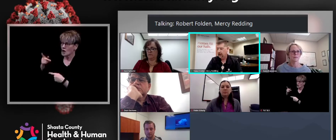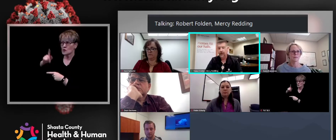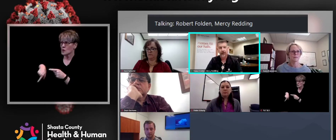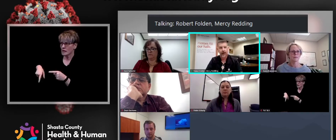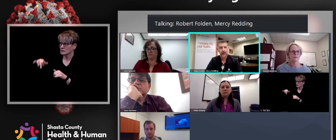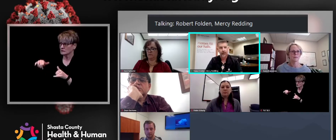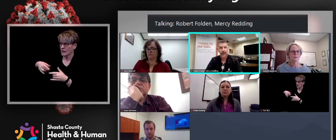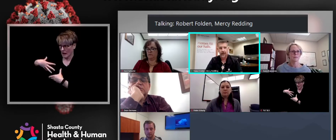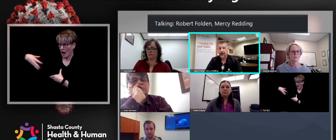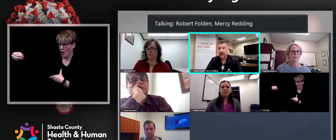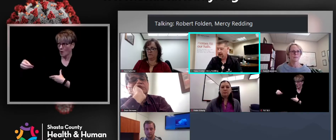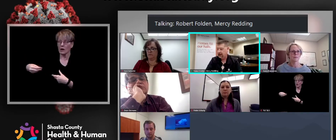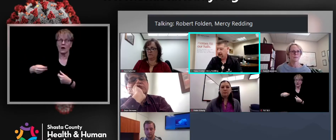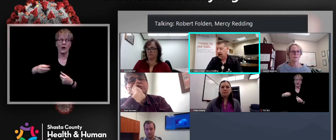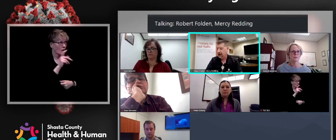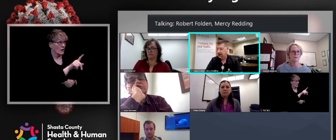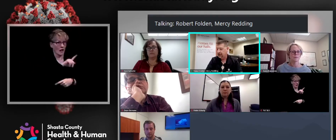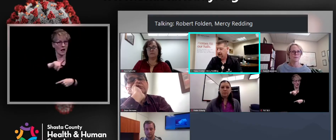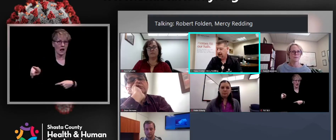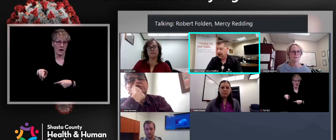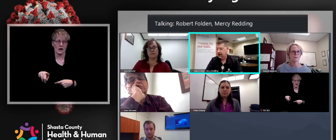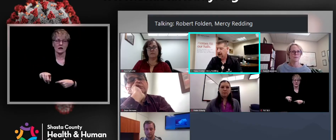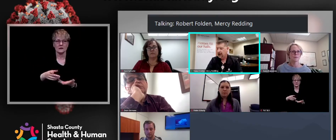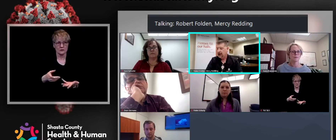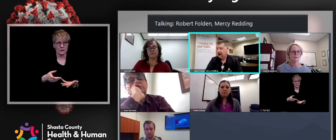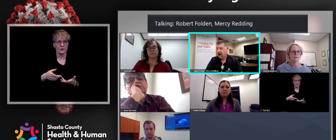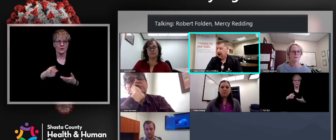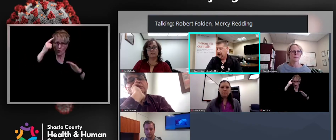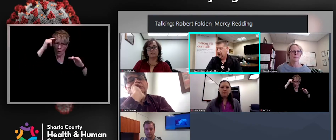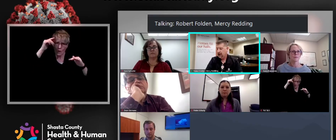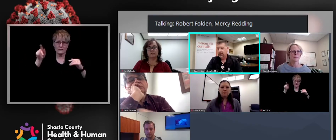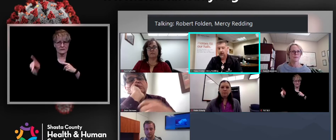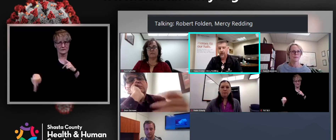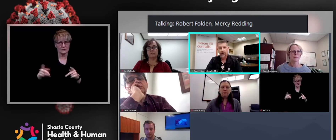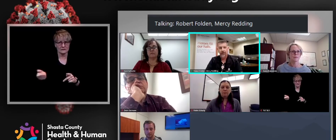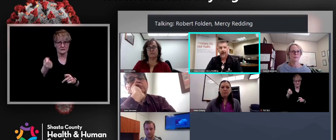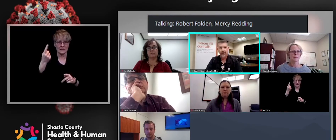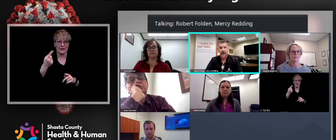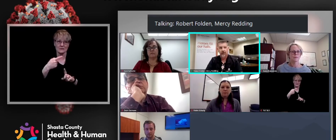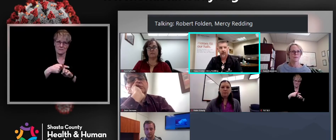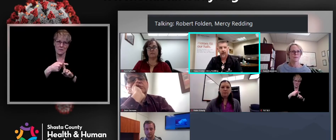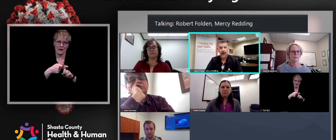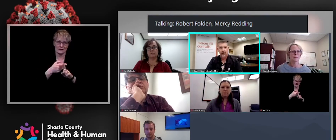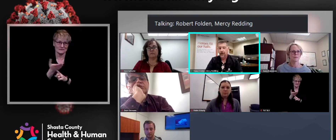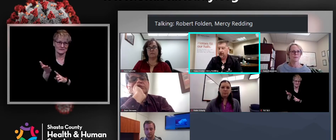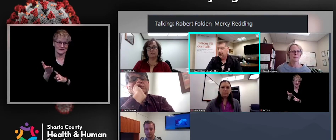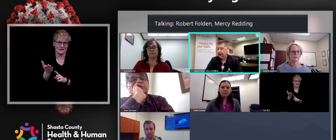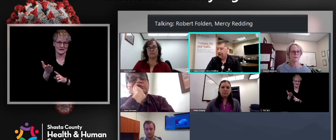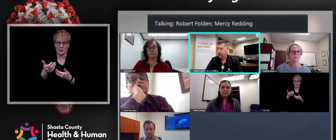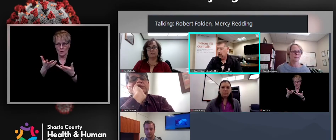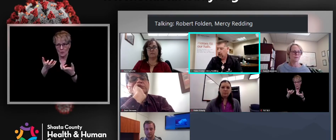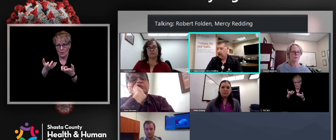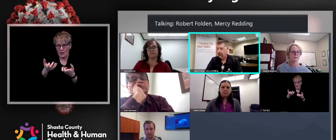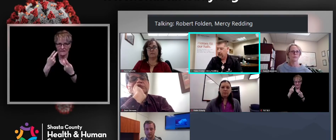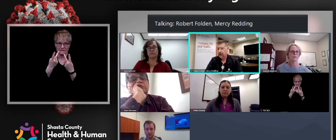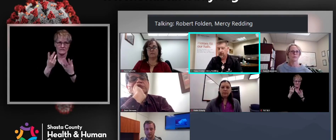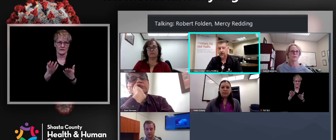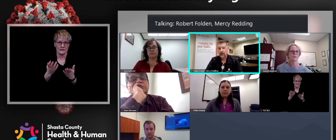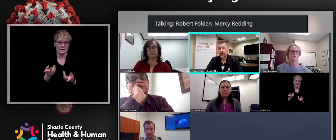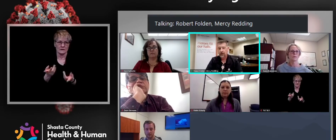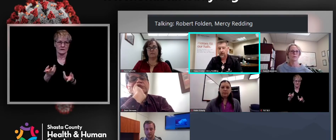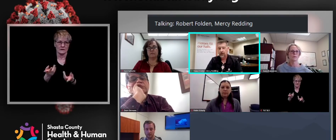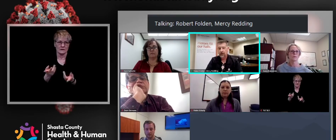hopefully that will be seen as a positive thing. And then also with the vaccine rollout, we've kind